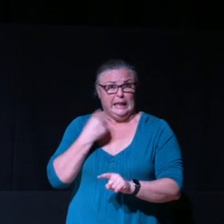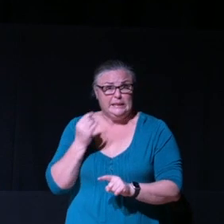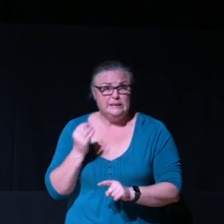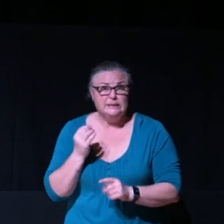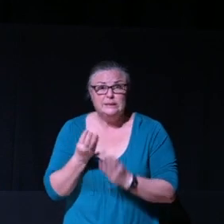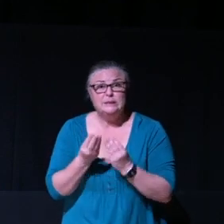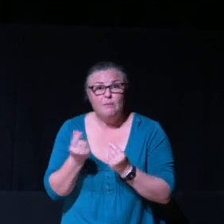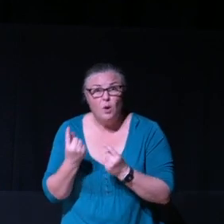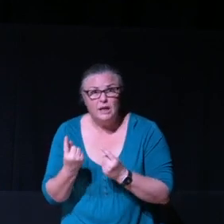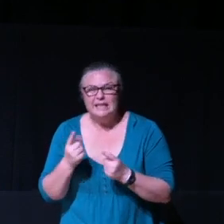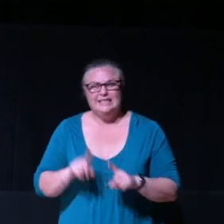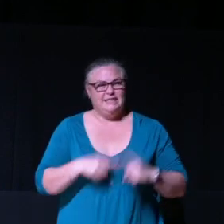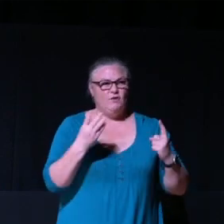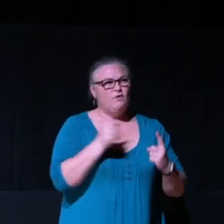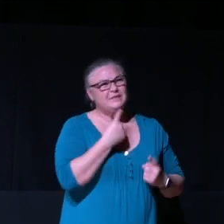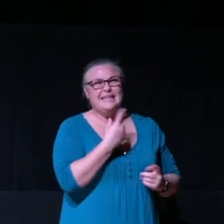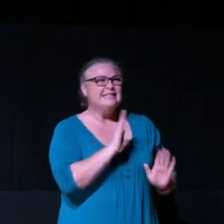I think they're two different things, I guess.